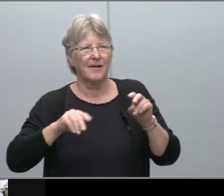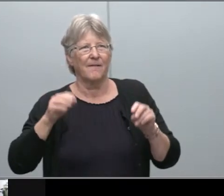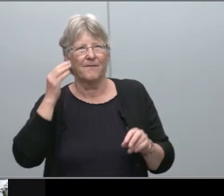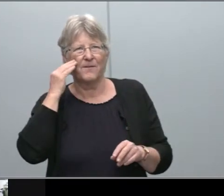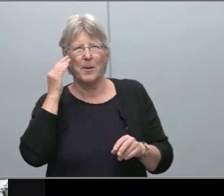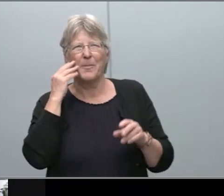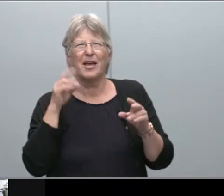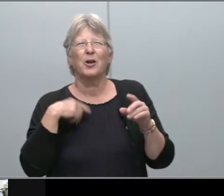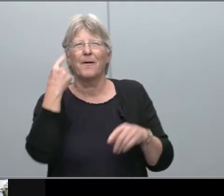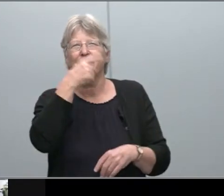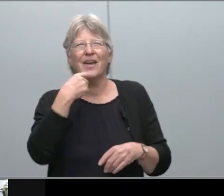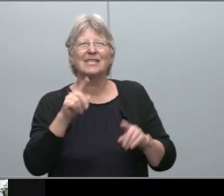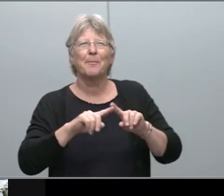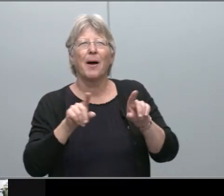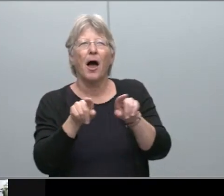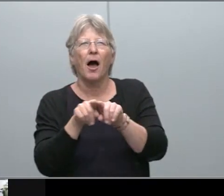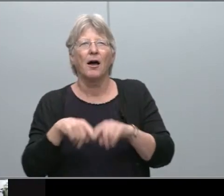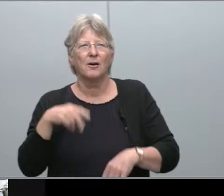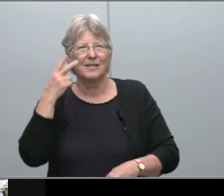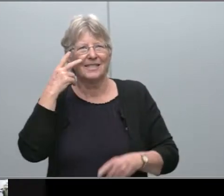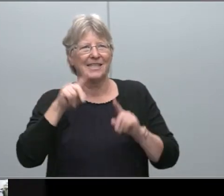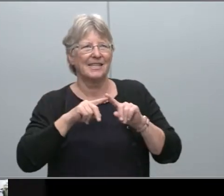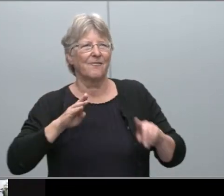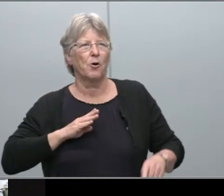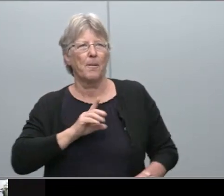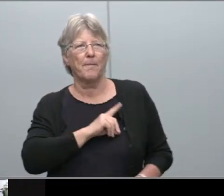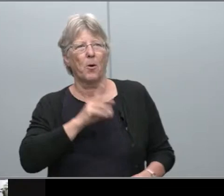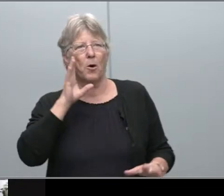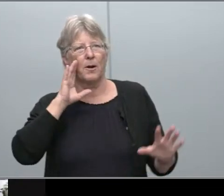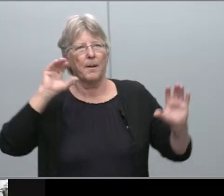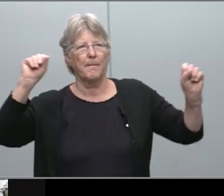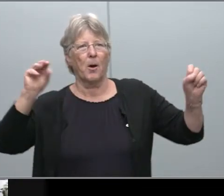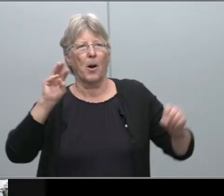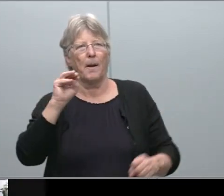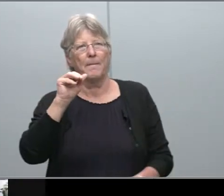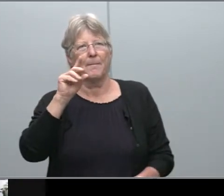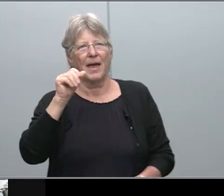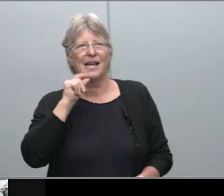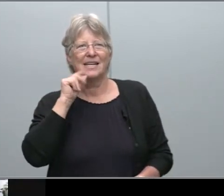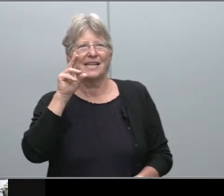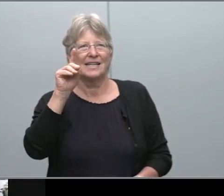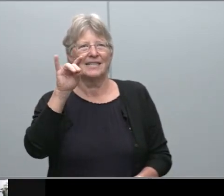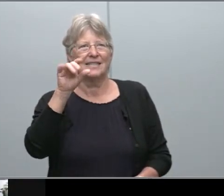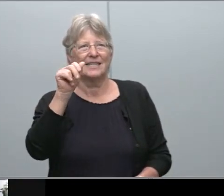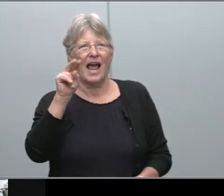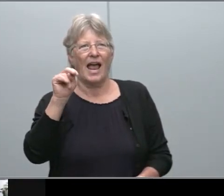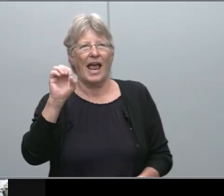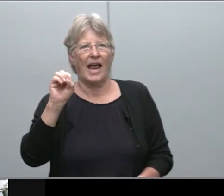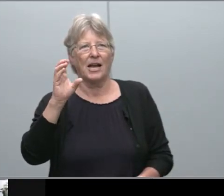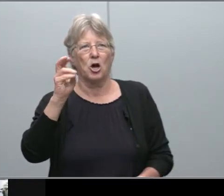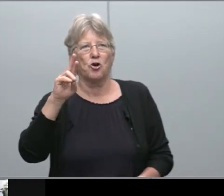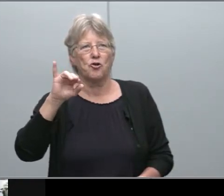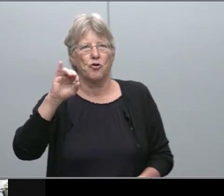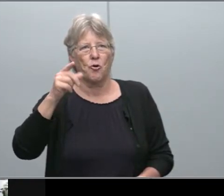right, under guidance from the governor, very small groups of students, is very difficult just